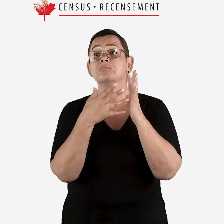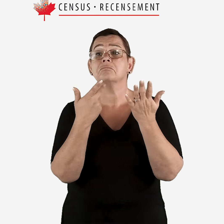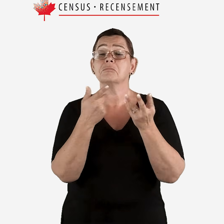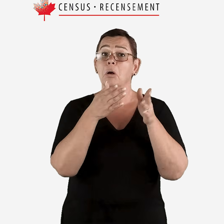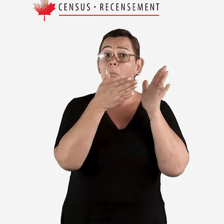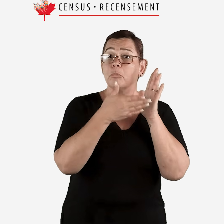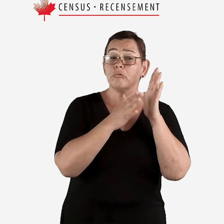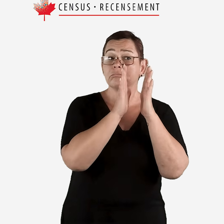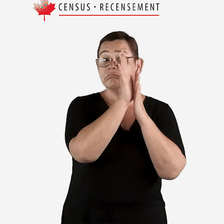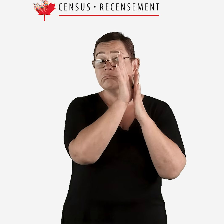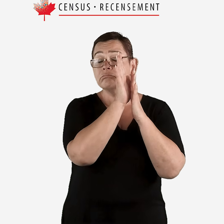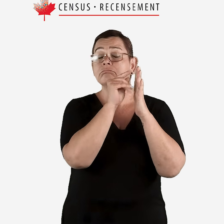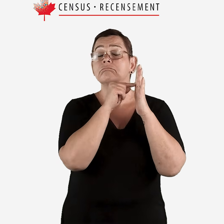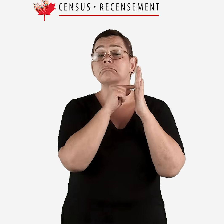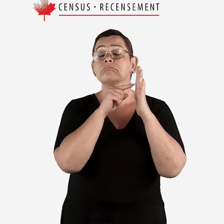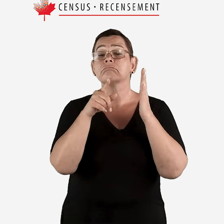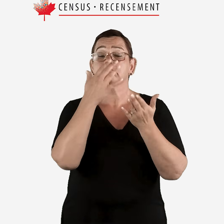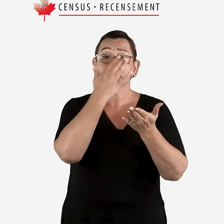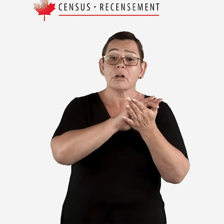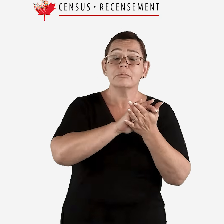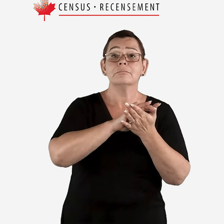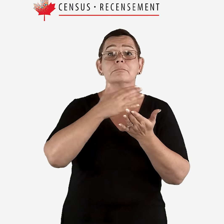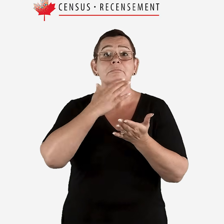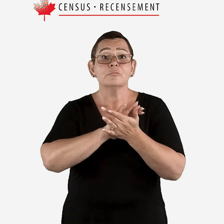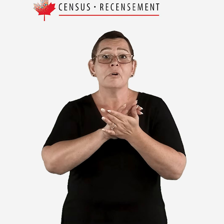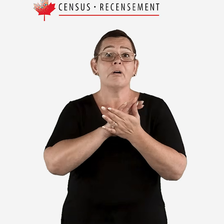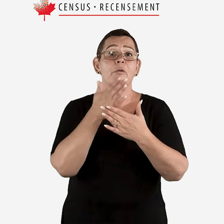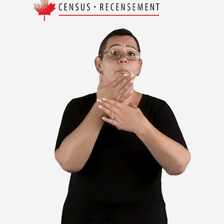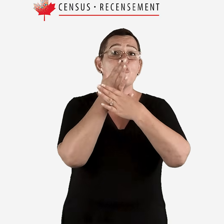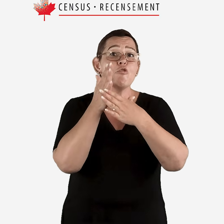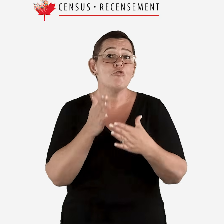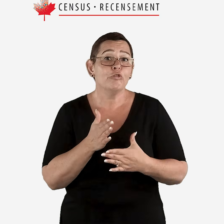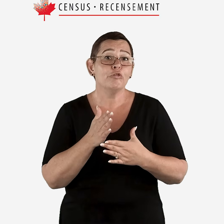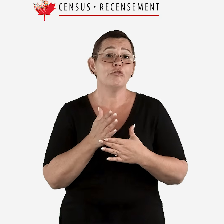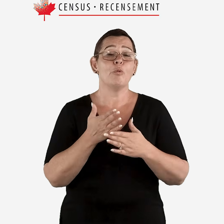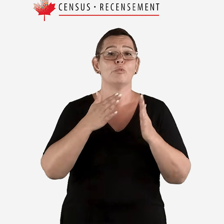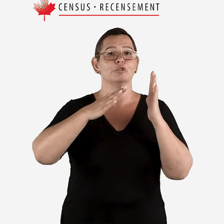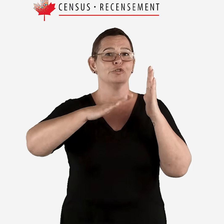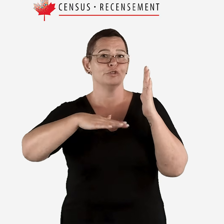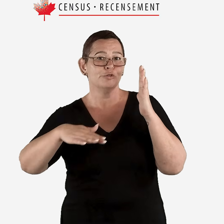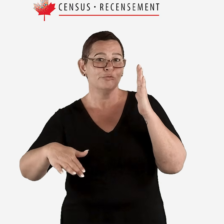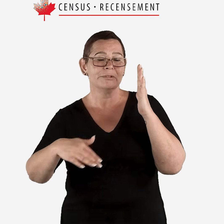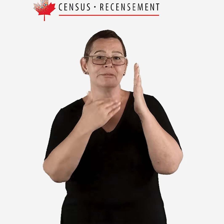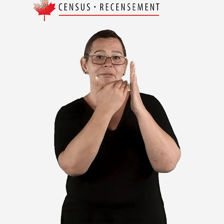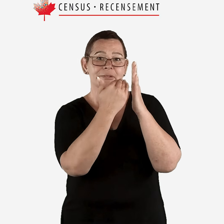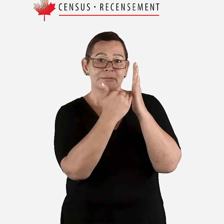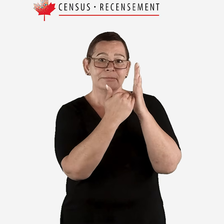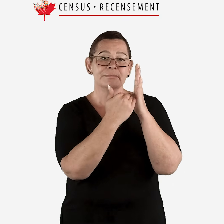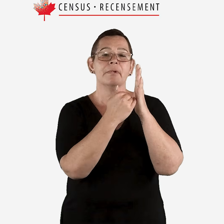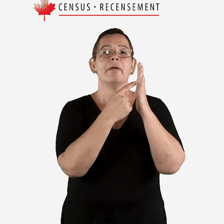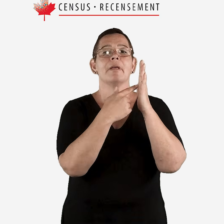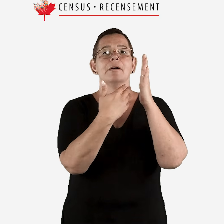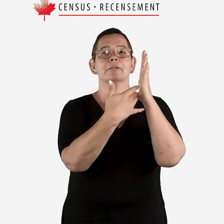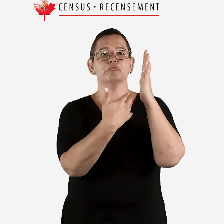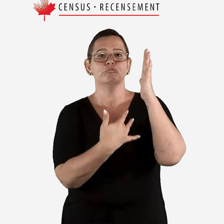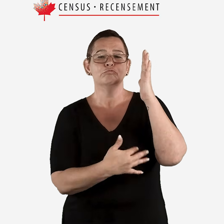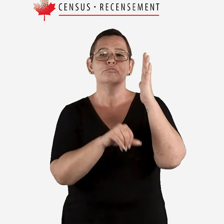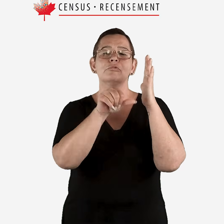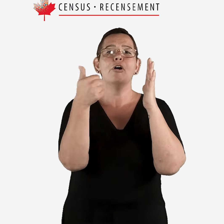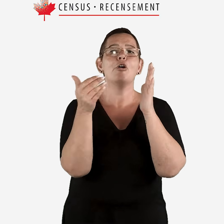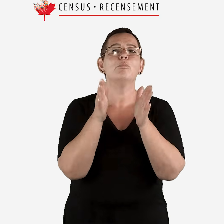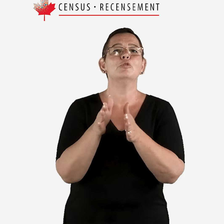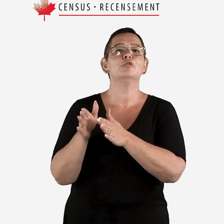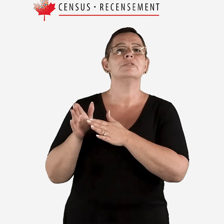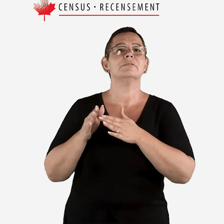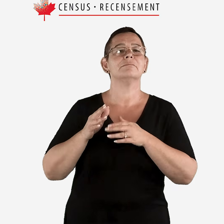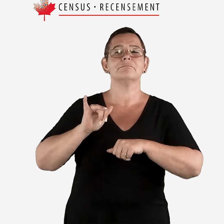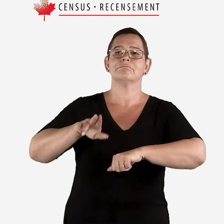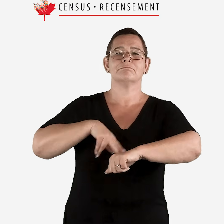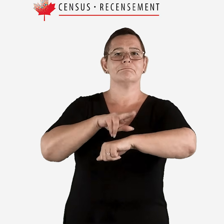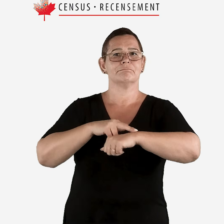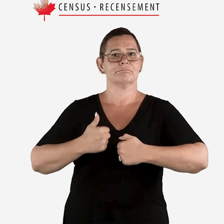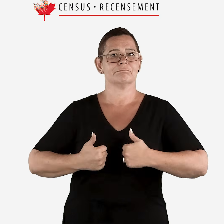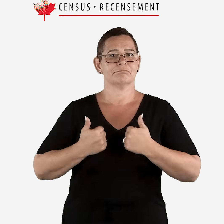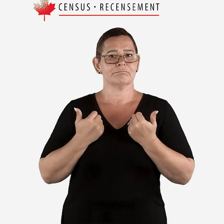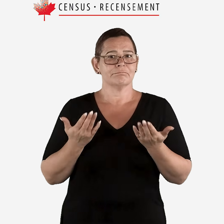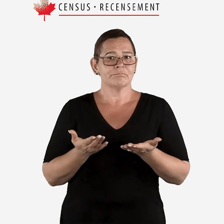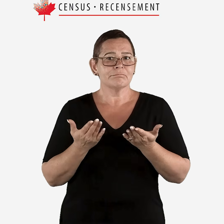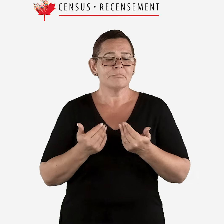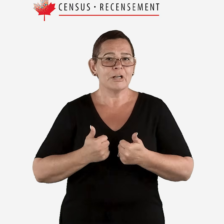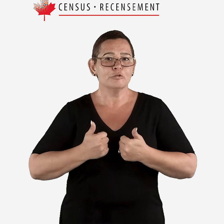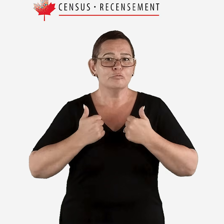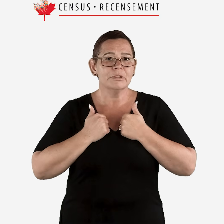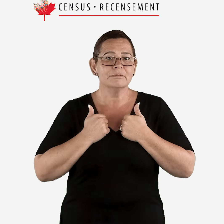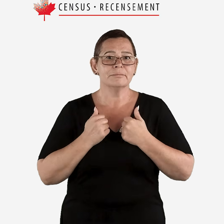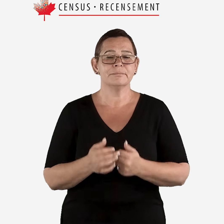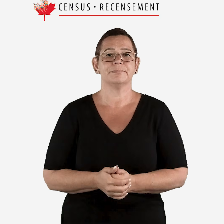by that person’s spouse or common-law partner and by their children. Continue with all other persons who usually live at this address.